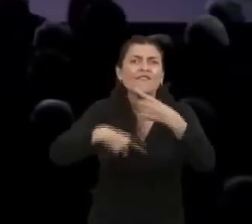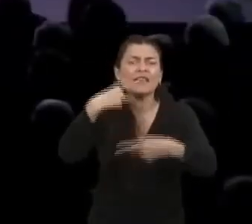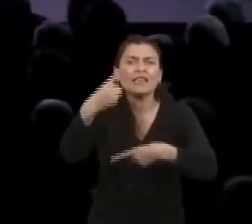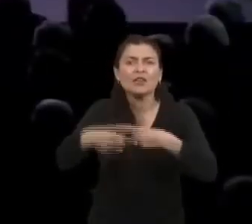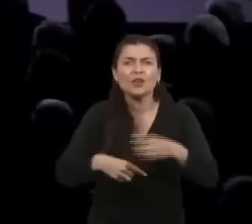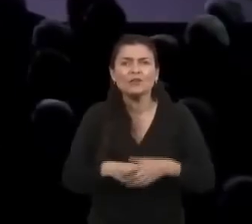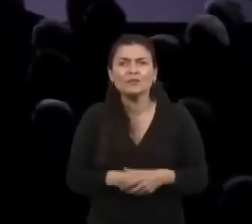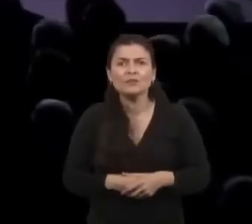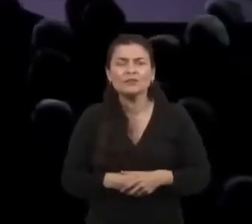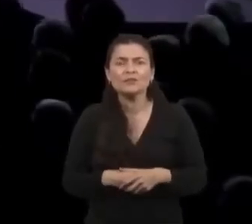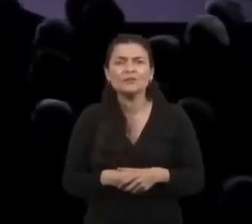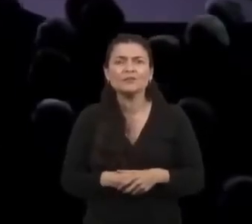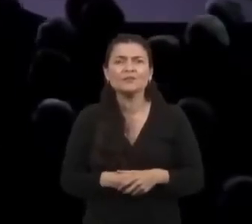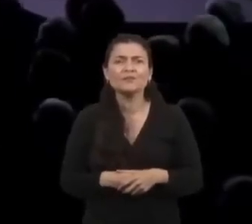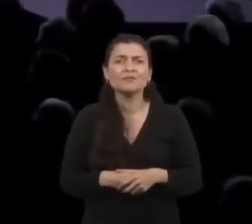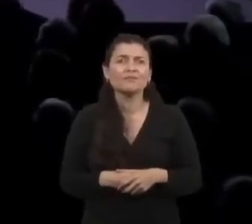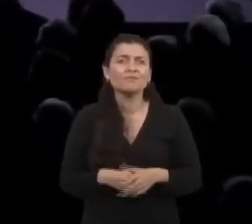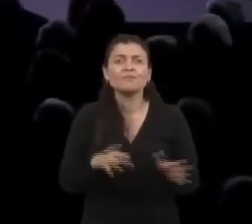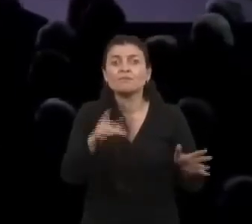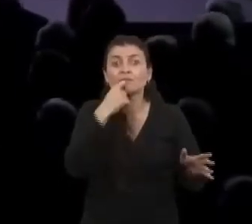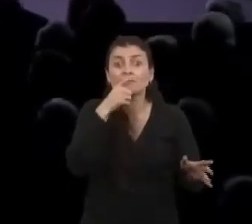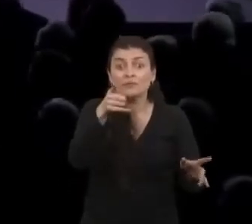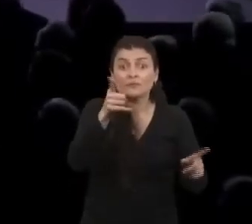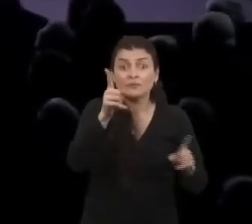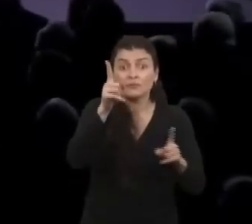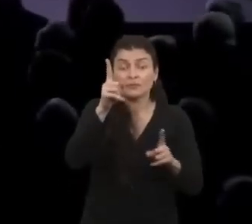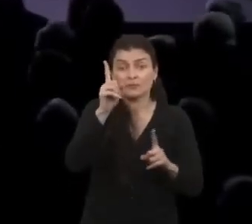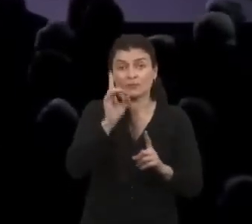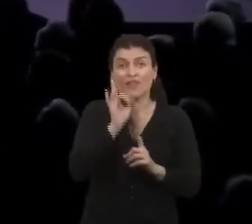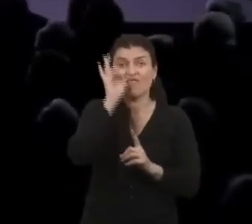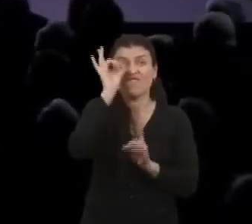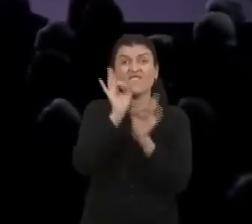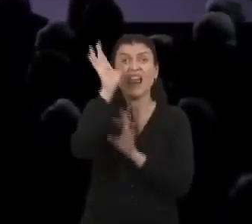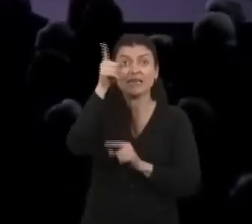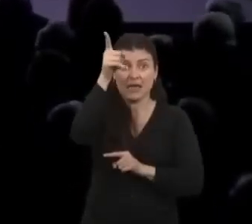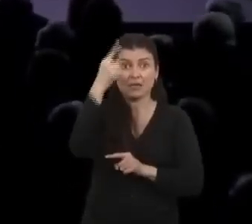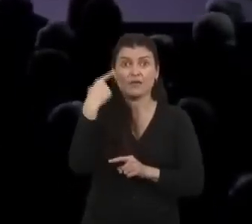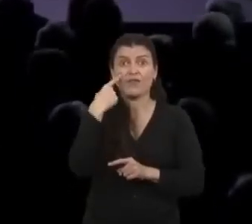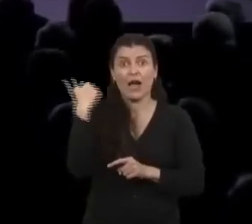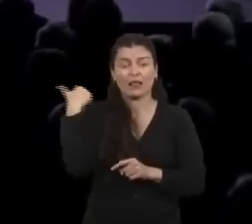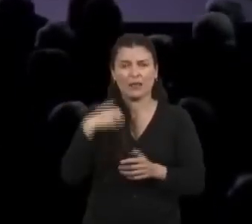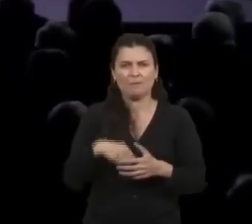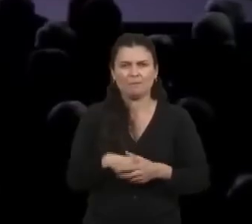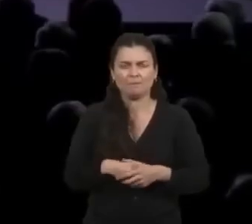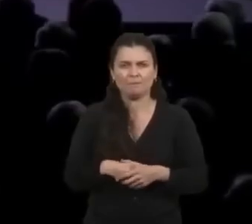Let's say this flies and this tends to zero.